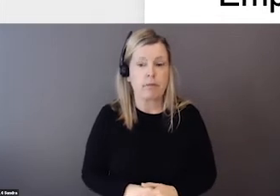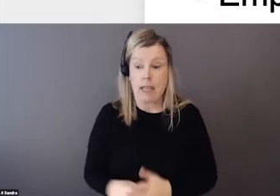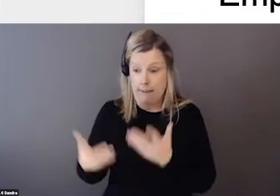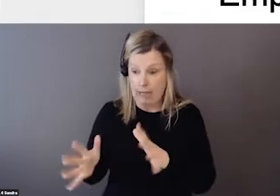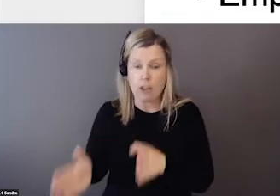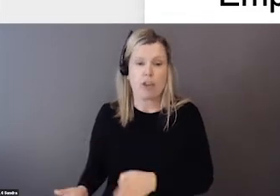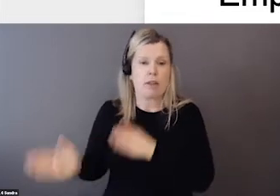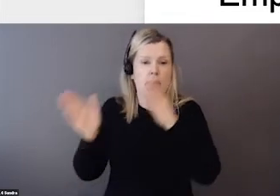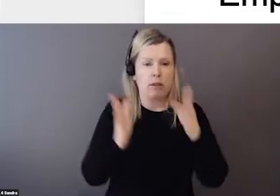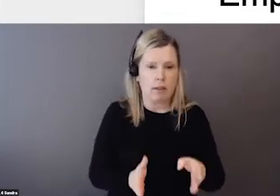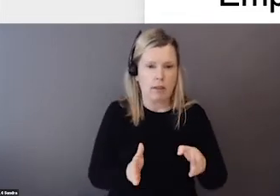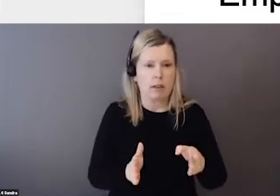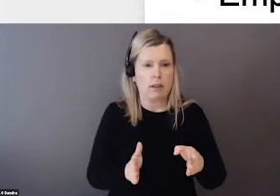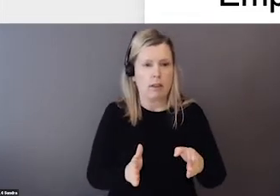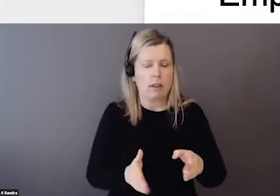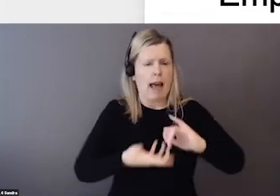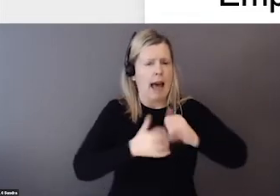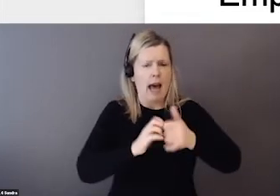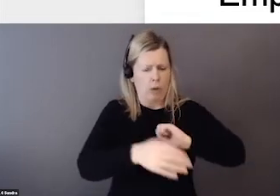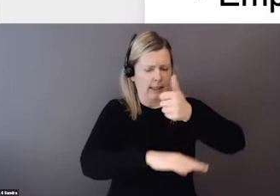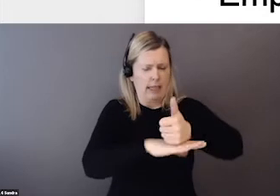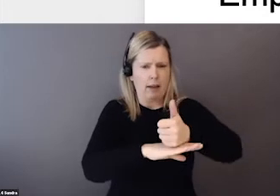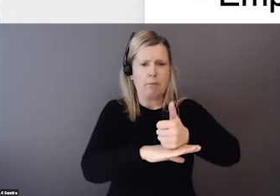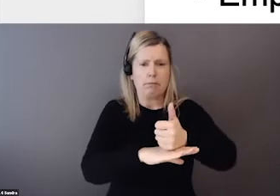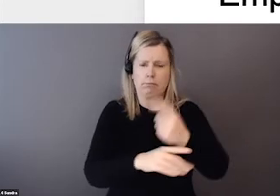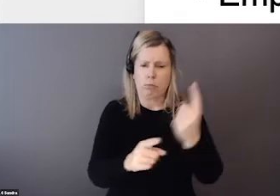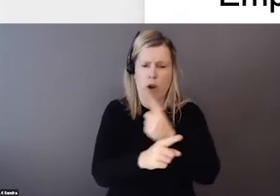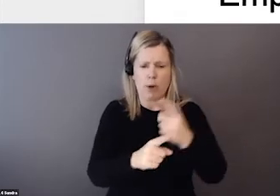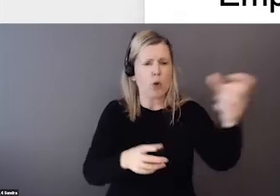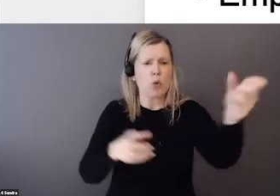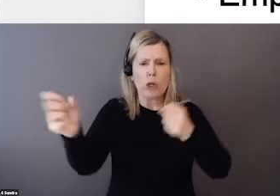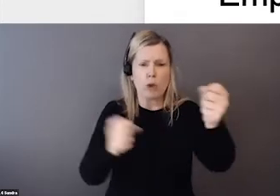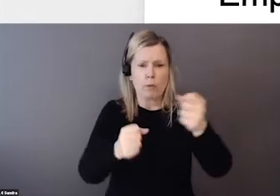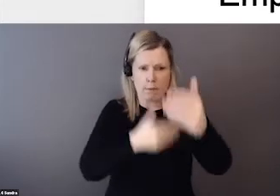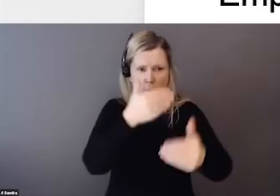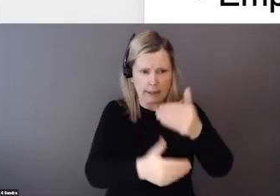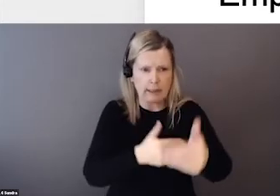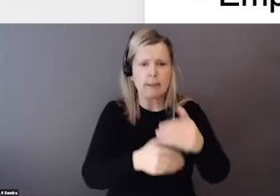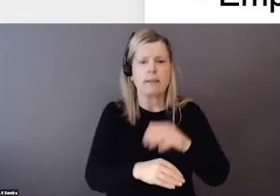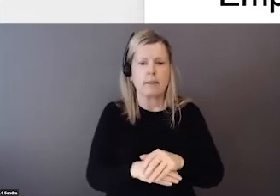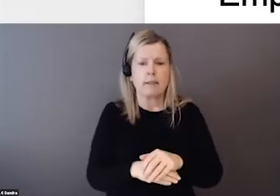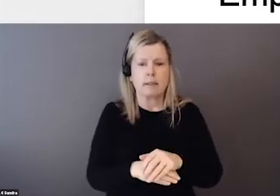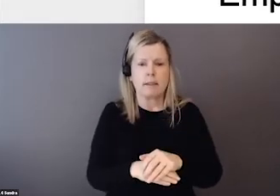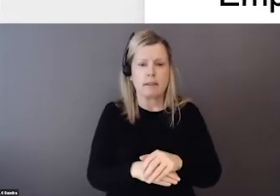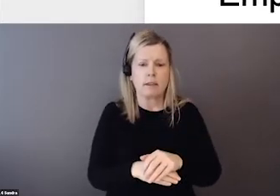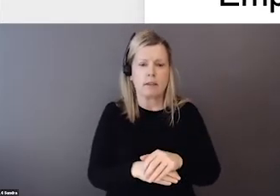how can we create a universally designed recruitment process through employment standards. We want to apply that lens of universal design and inclusive design